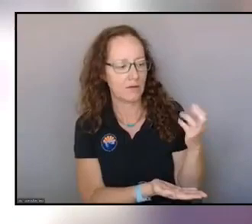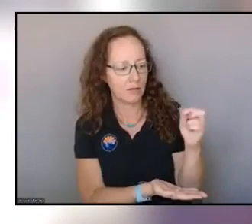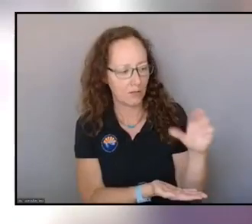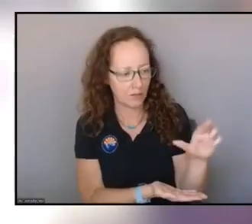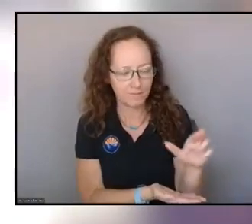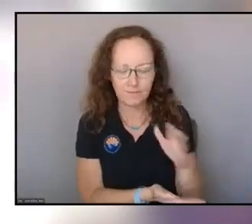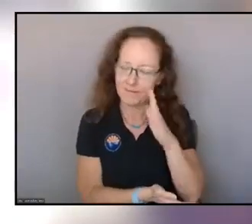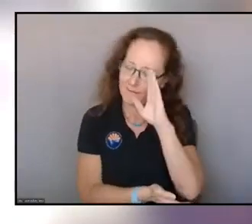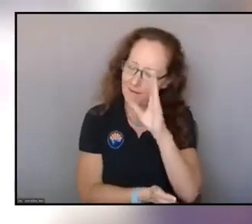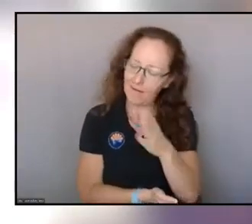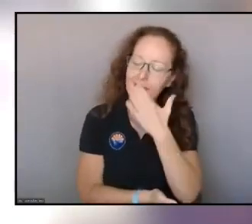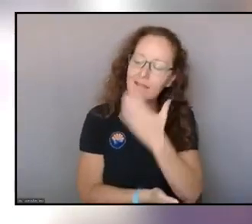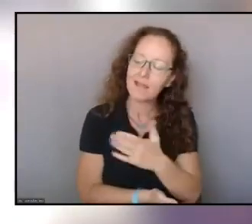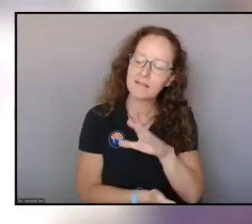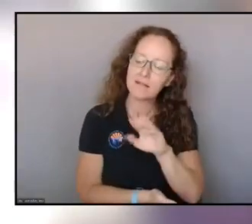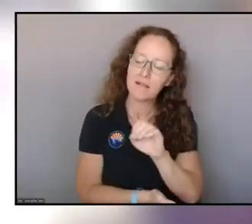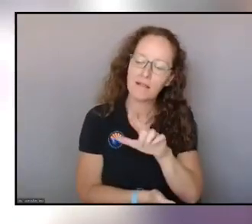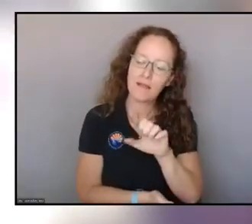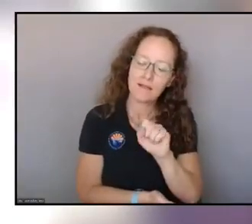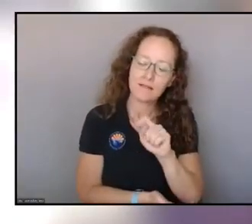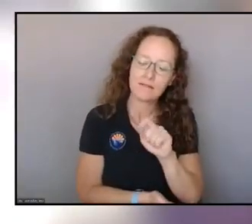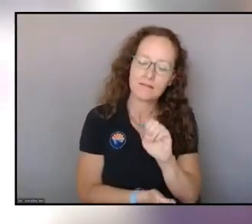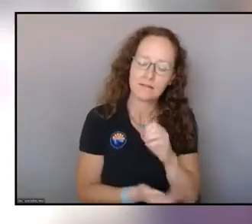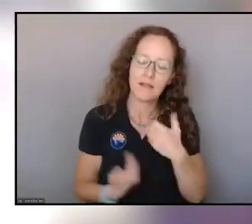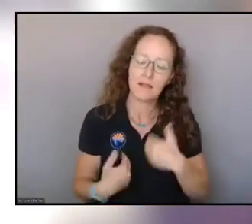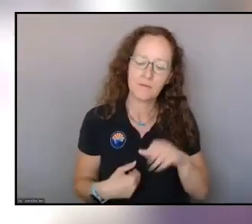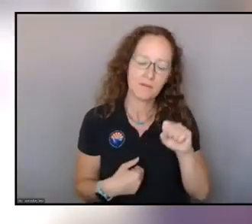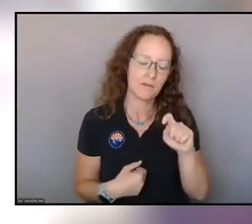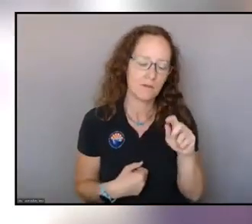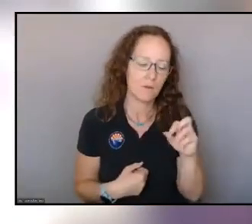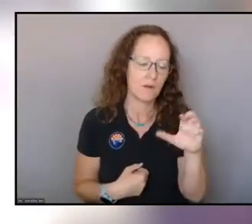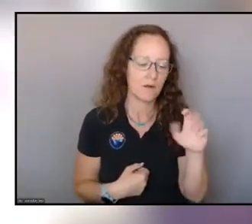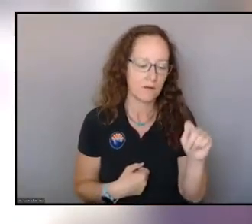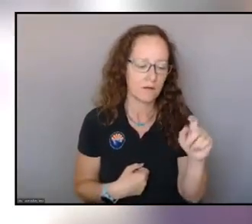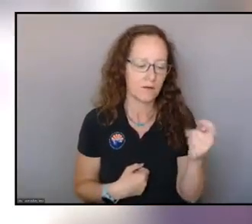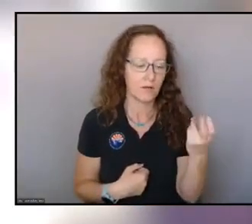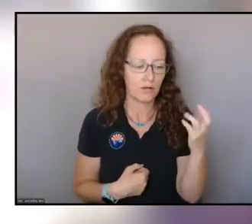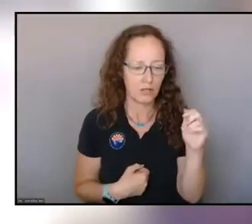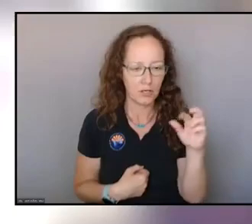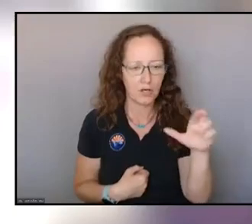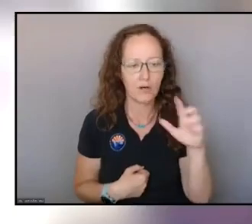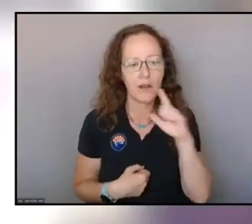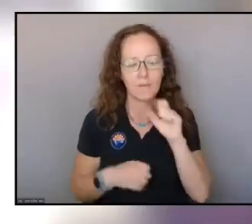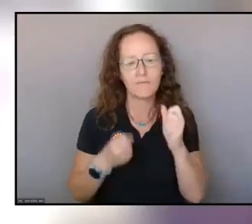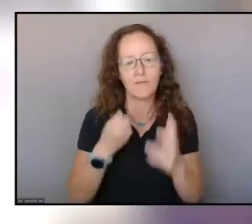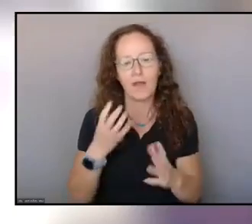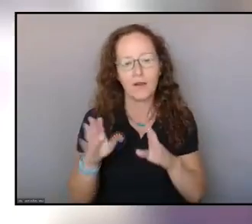THANKS, CELESTE. STEWART TURNER, I'M THE FIRE BEHAVIOR ANALYST FOR SOUTHWEST TEAM 1.